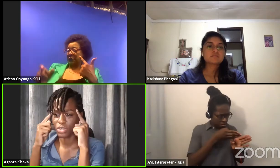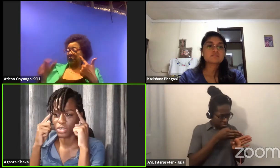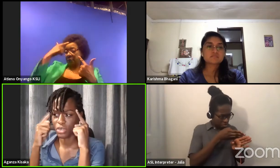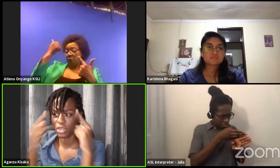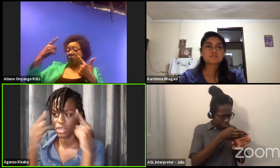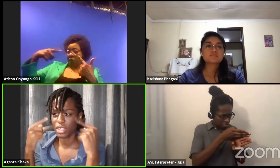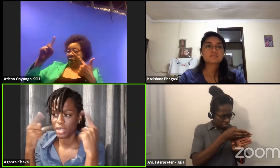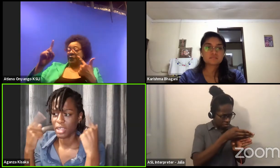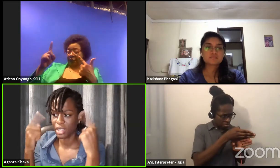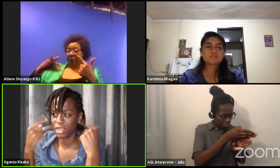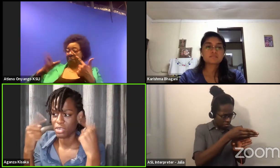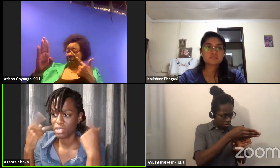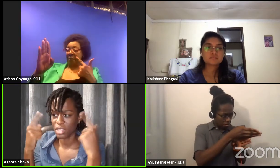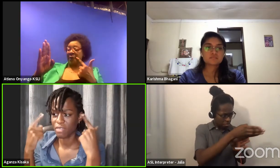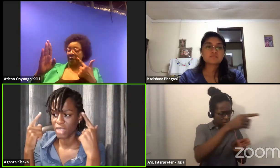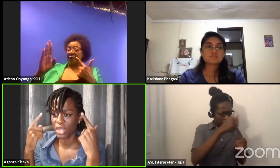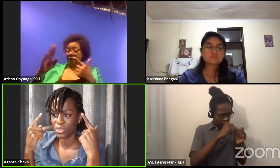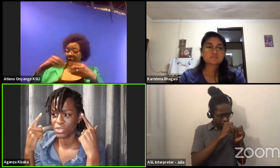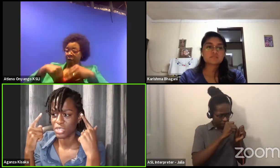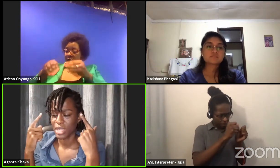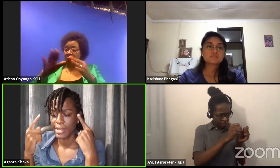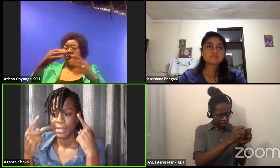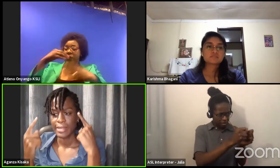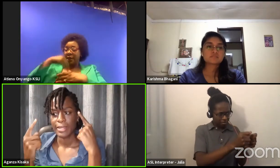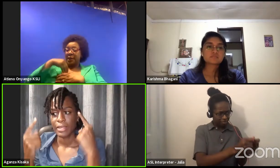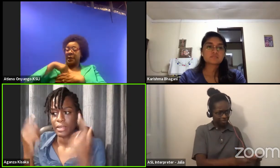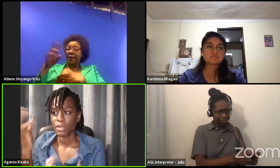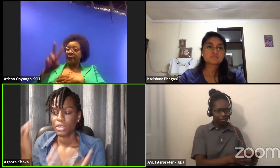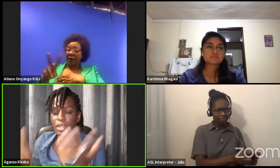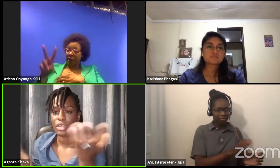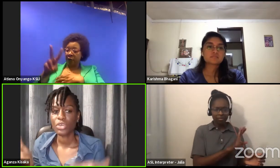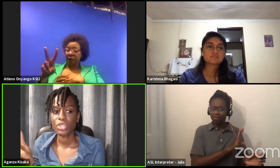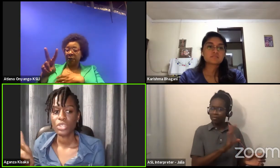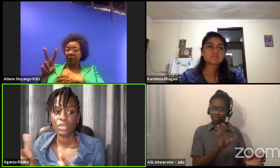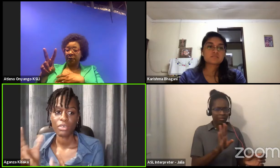to your inner ethos and values could create work